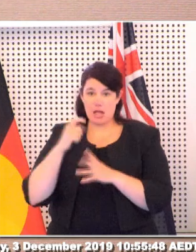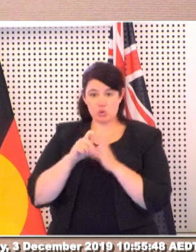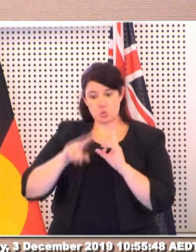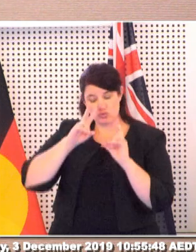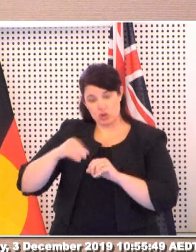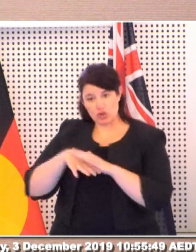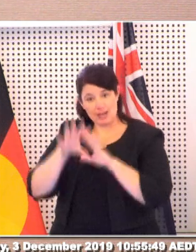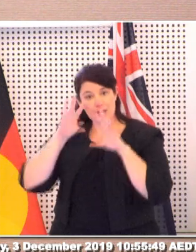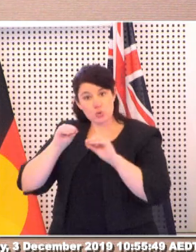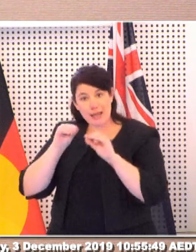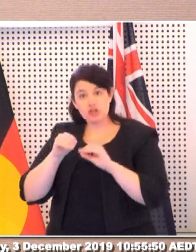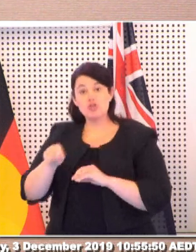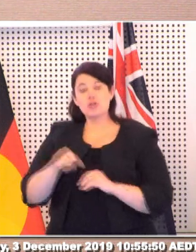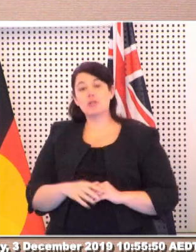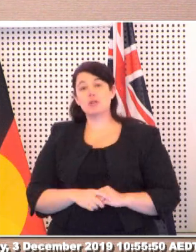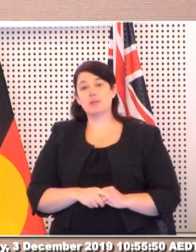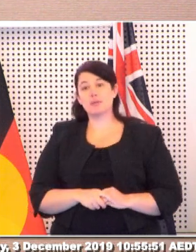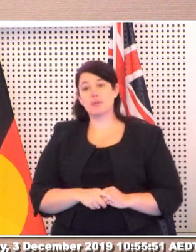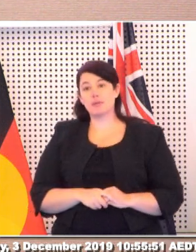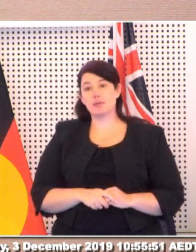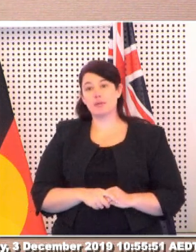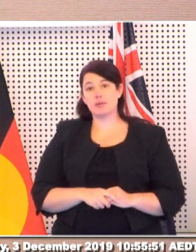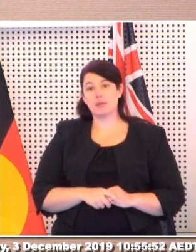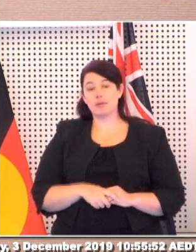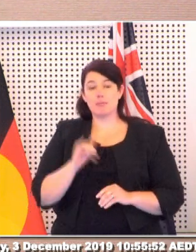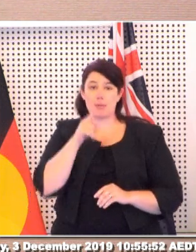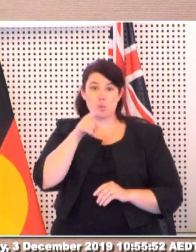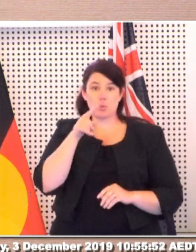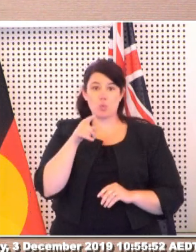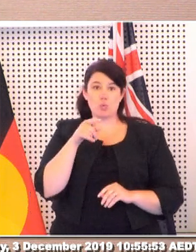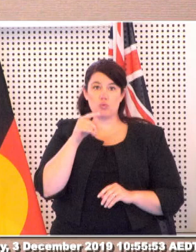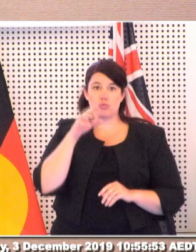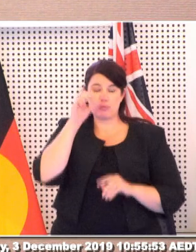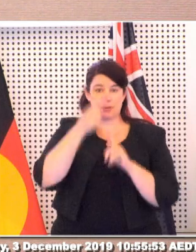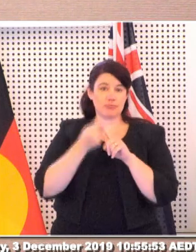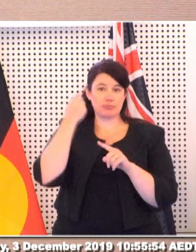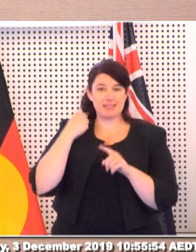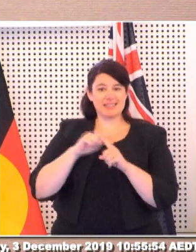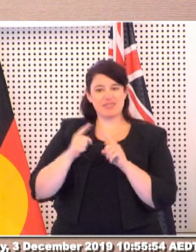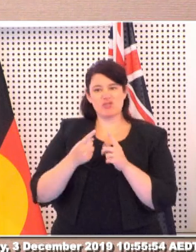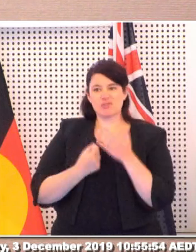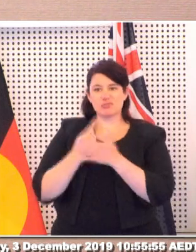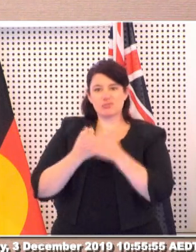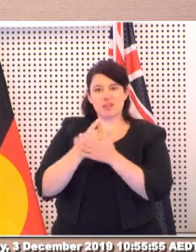You may recall different instances that have been spoken about in the inquiry into